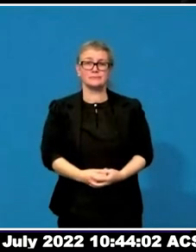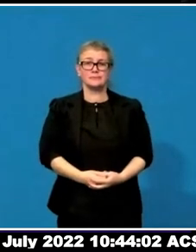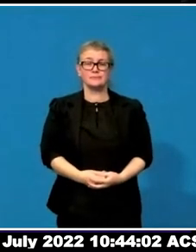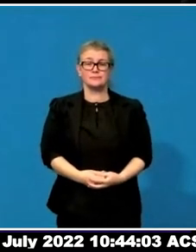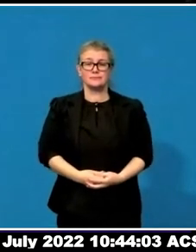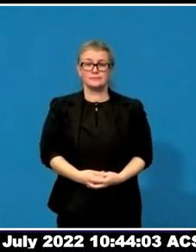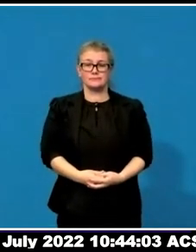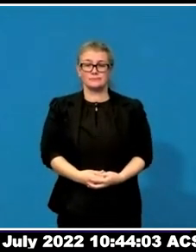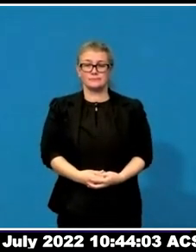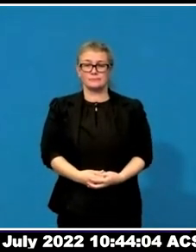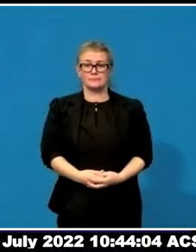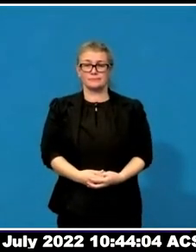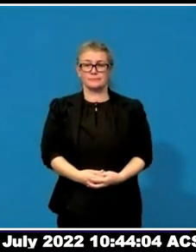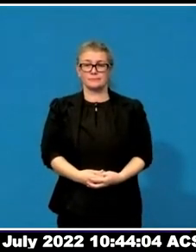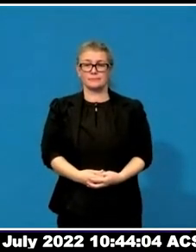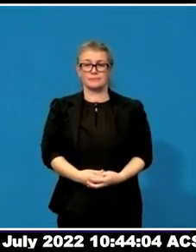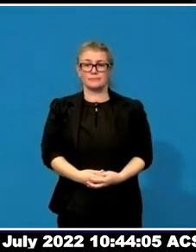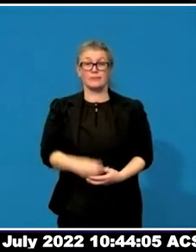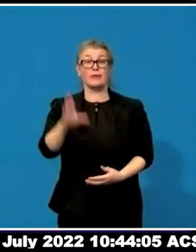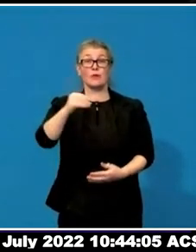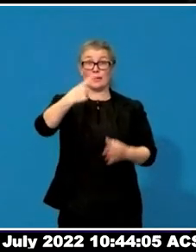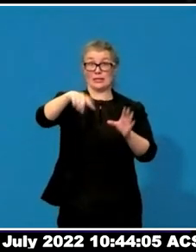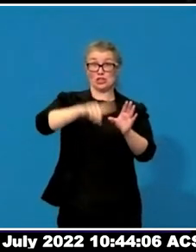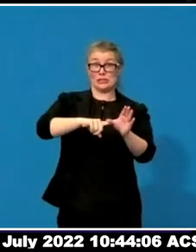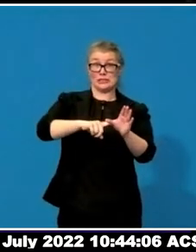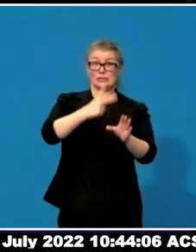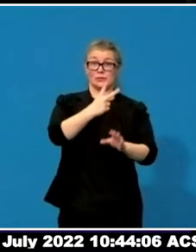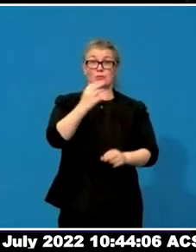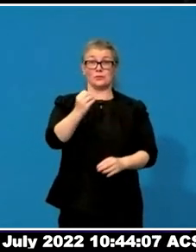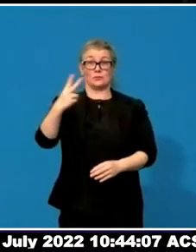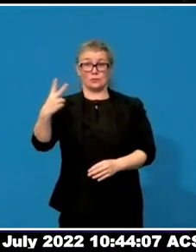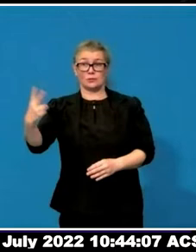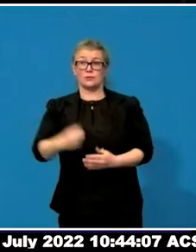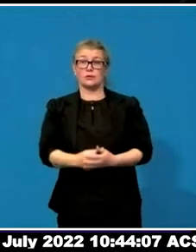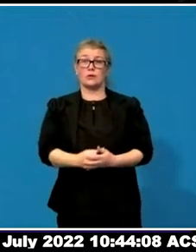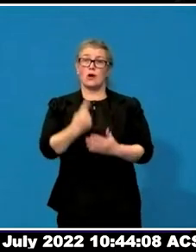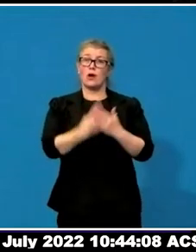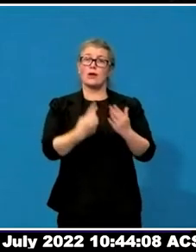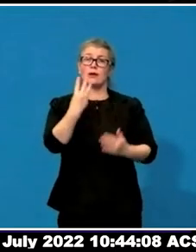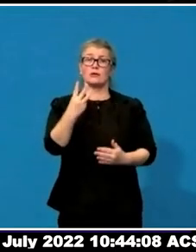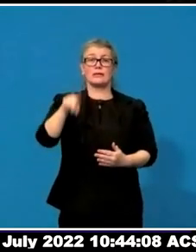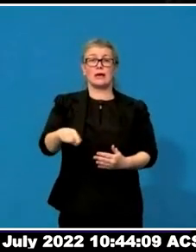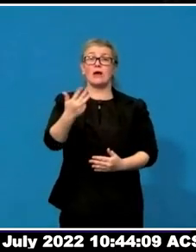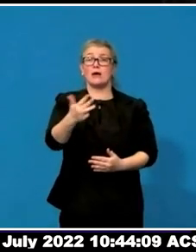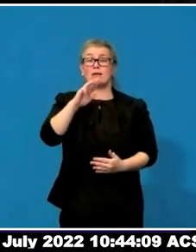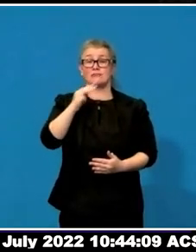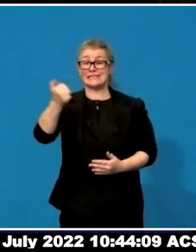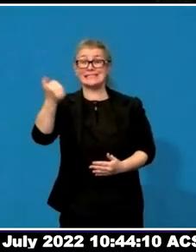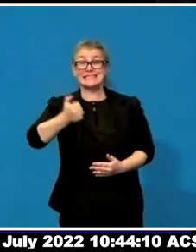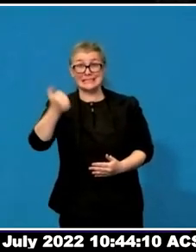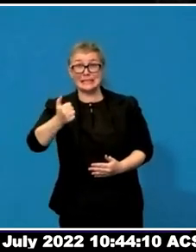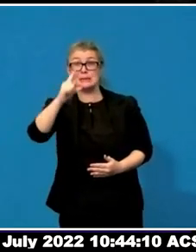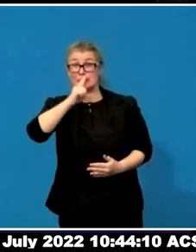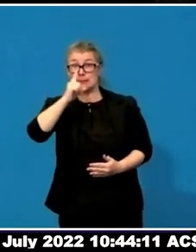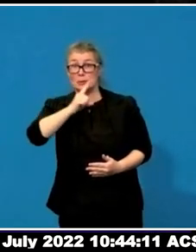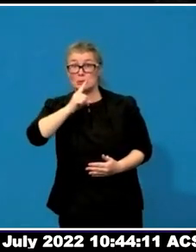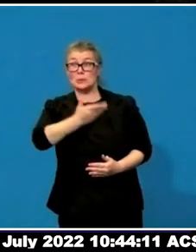As at 3 March of this year, only 3,916 of those were NDIS participants.